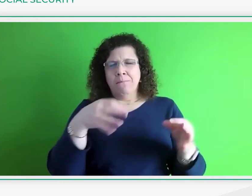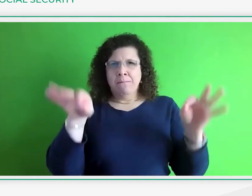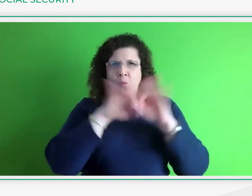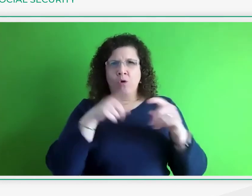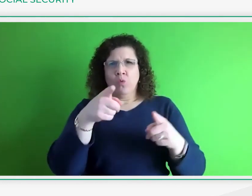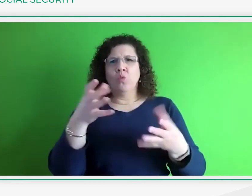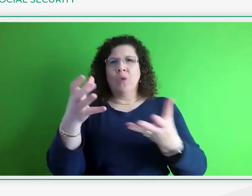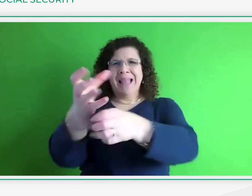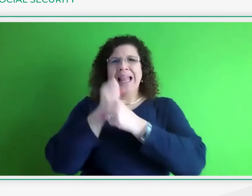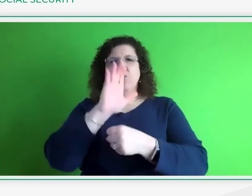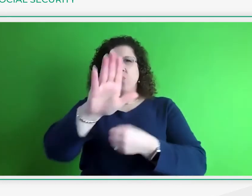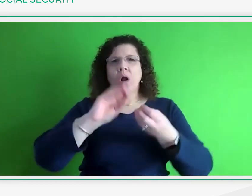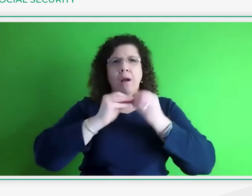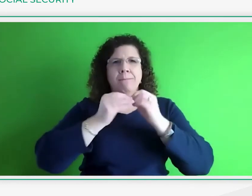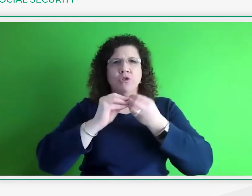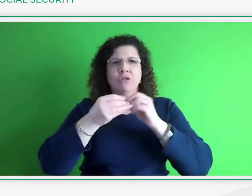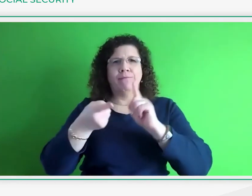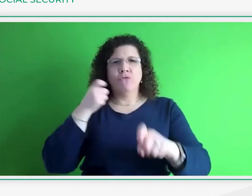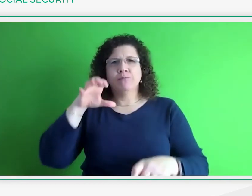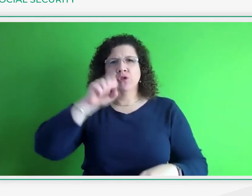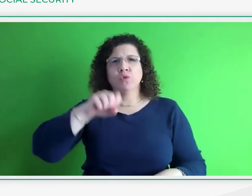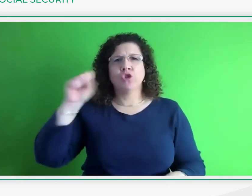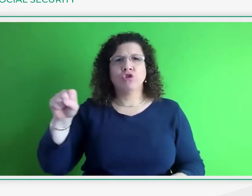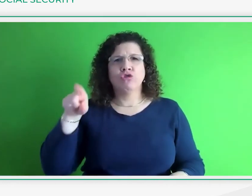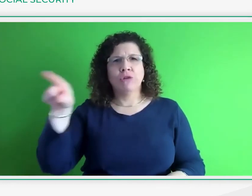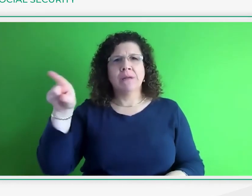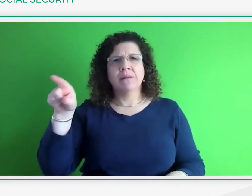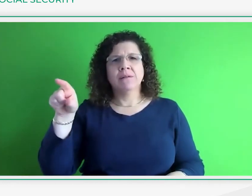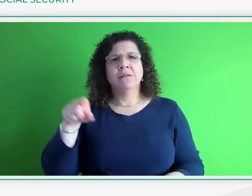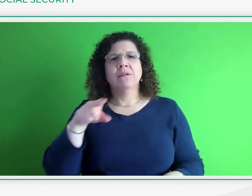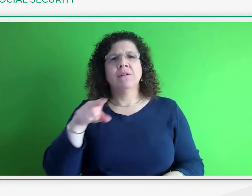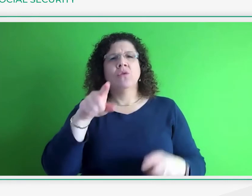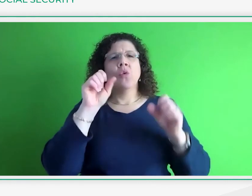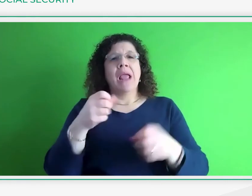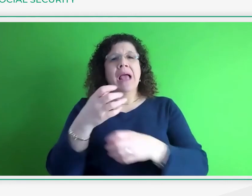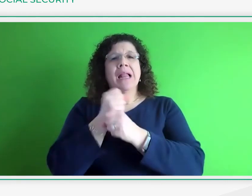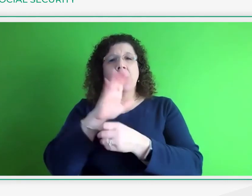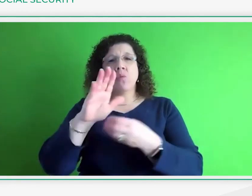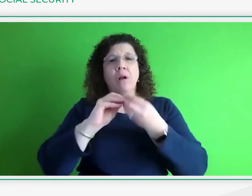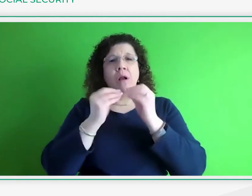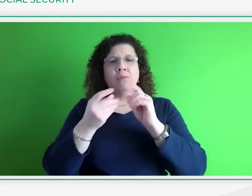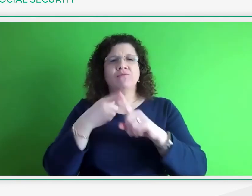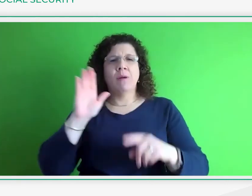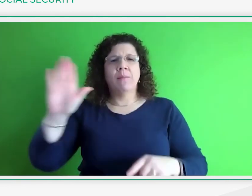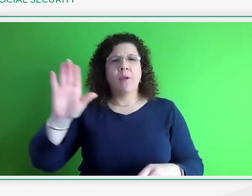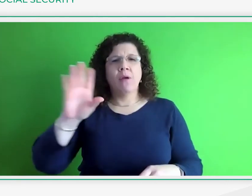So it's very important that you get your numbers from Social Security to understand this information.